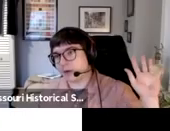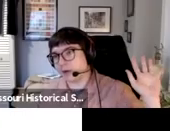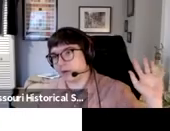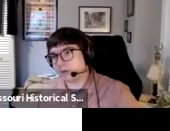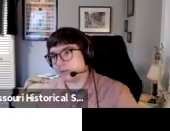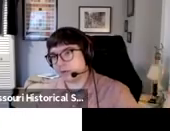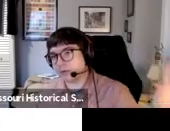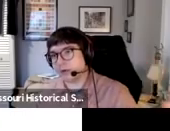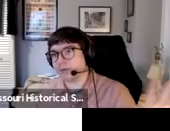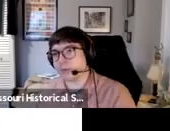as his father's side.